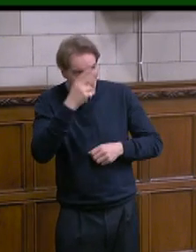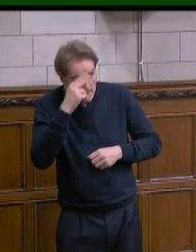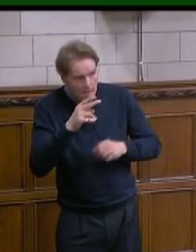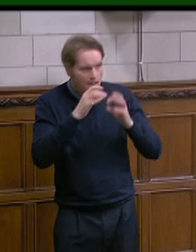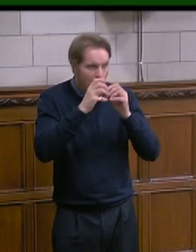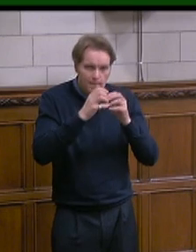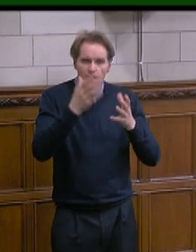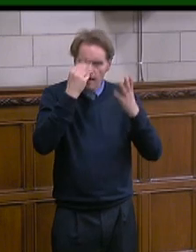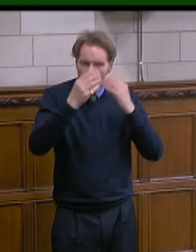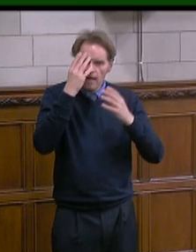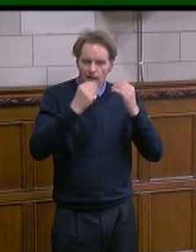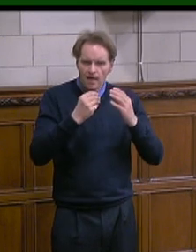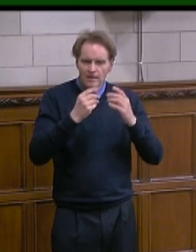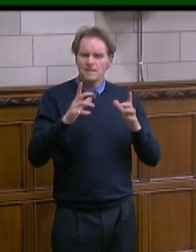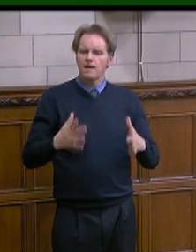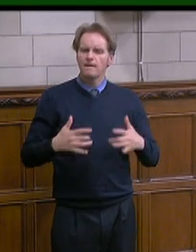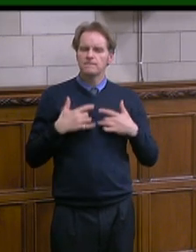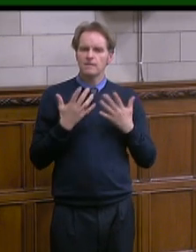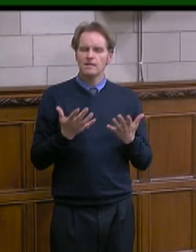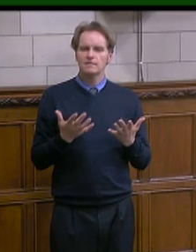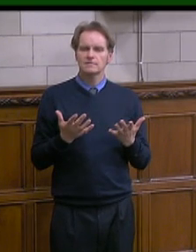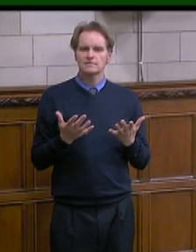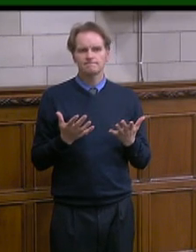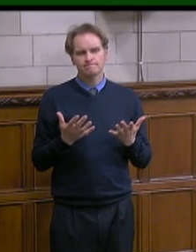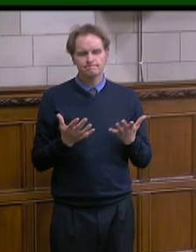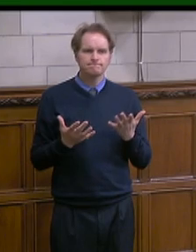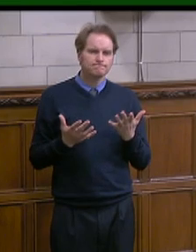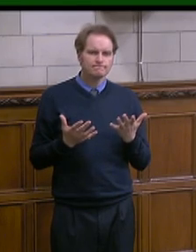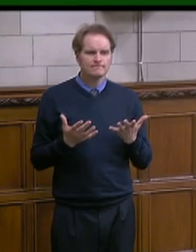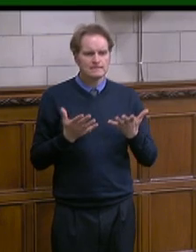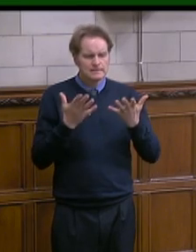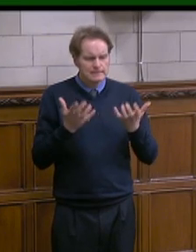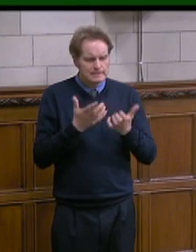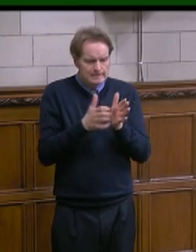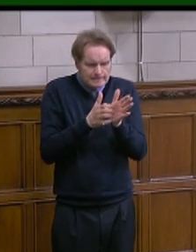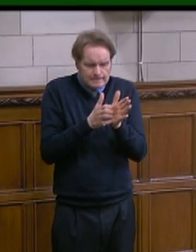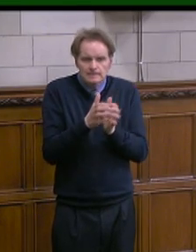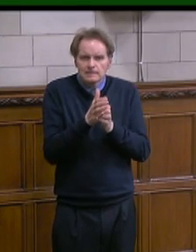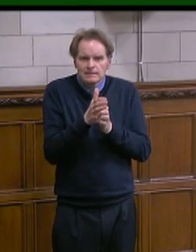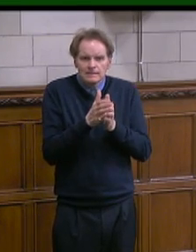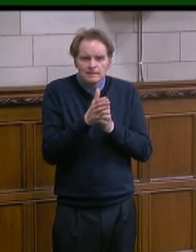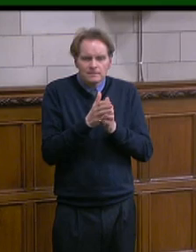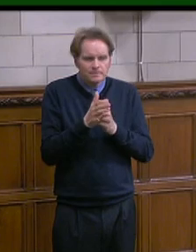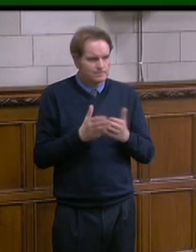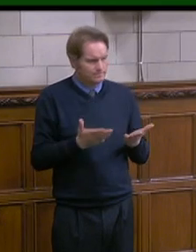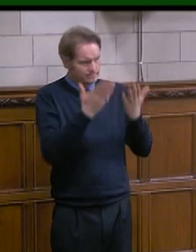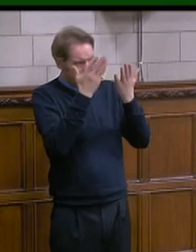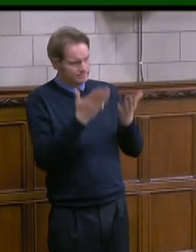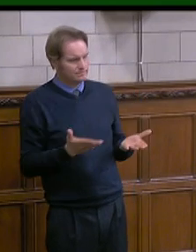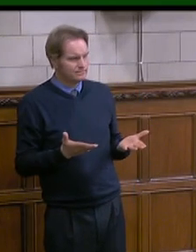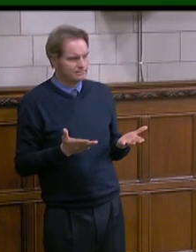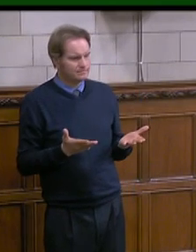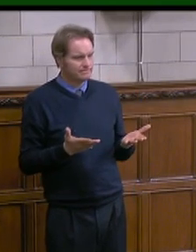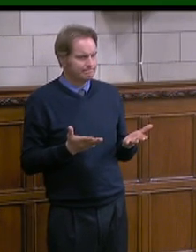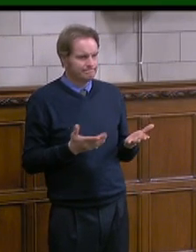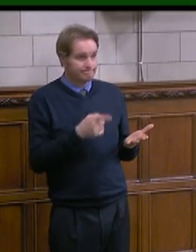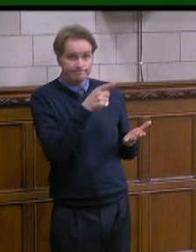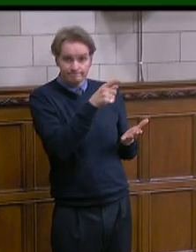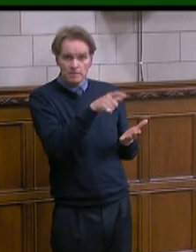Friend, I always wondered who was the person who could bring down the barrier: the person